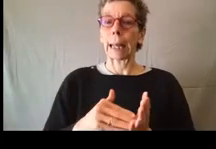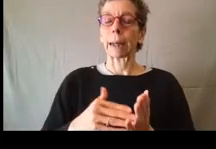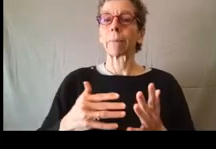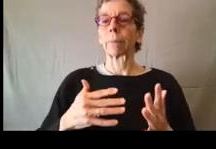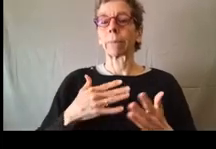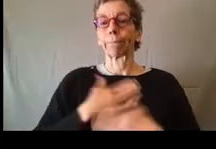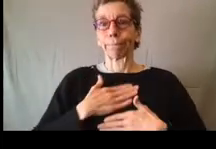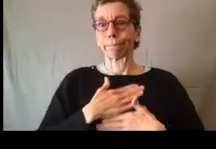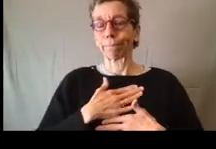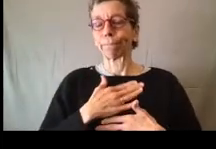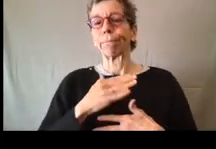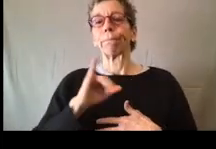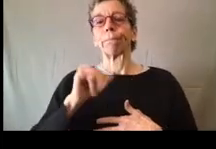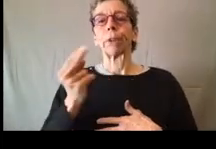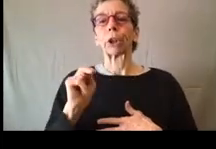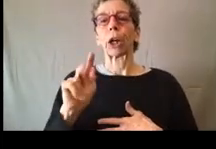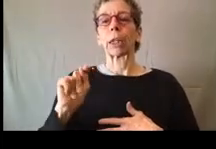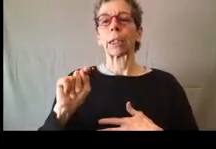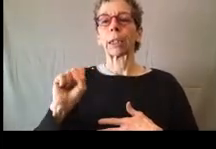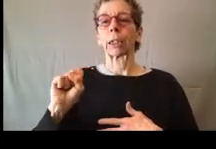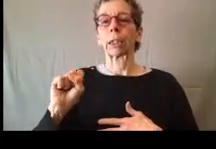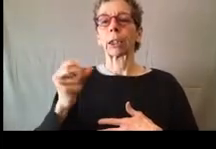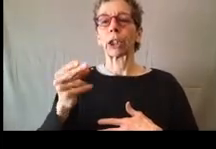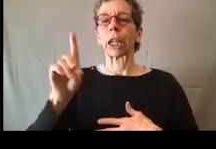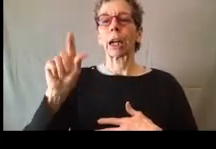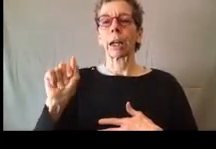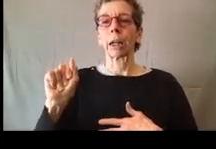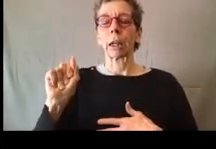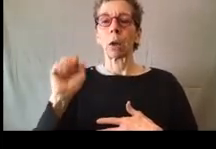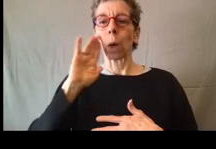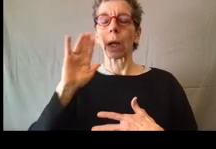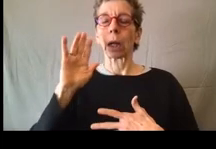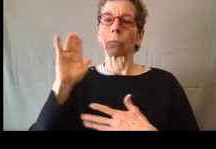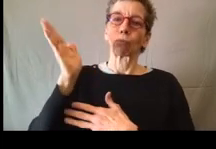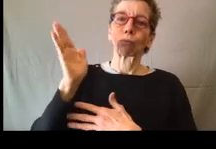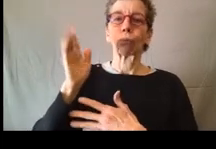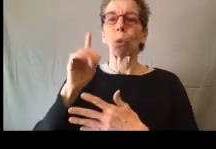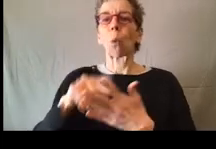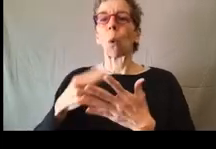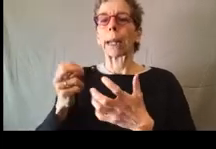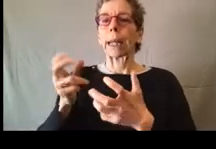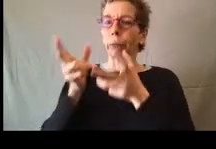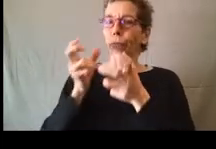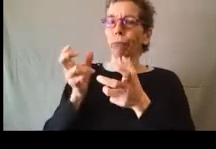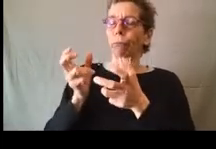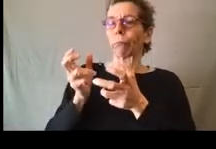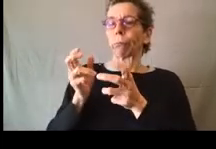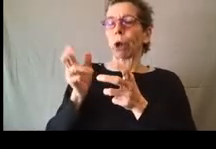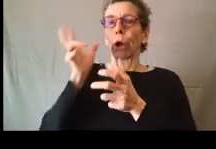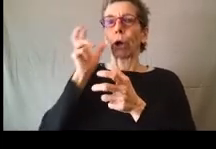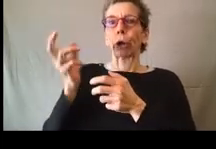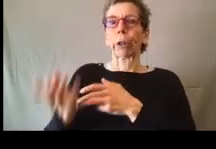has agreed to talk with us, to summarize what he heard this morning. John is a one of the